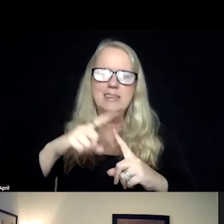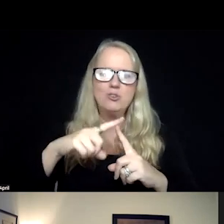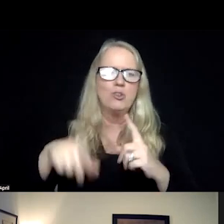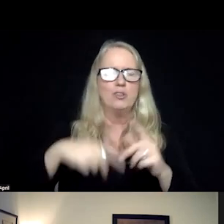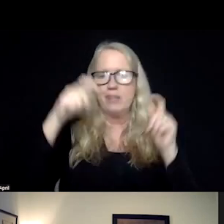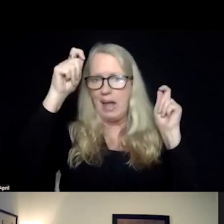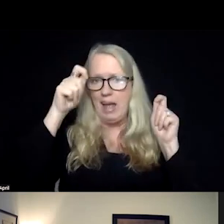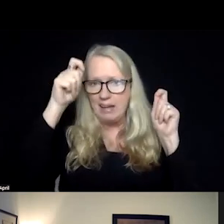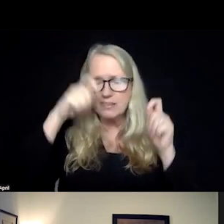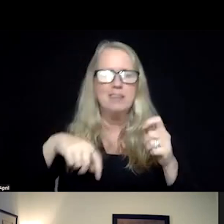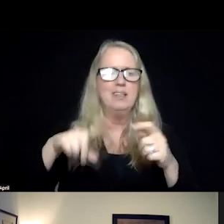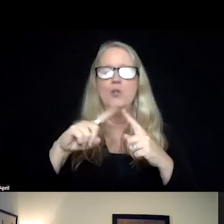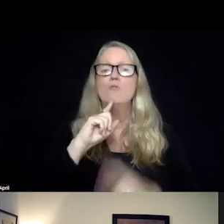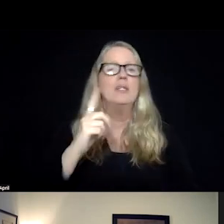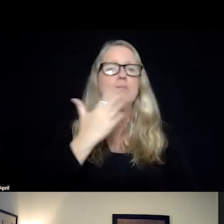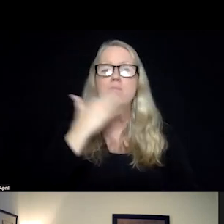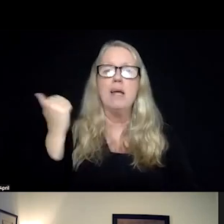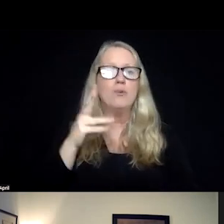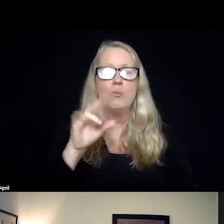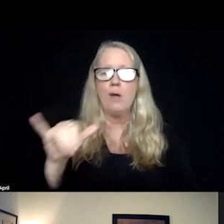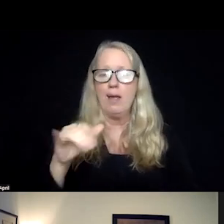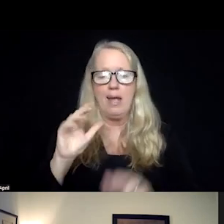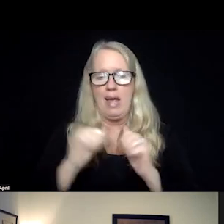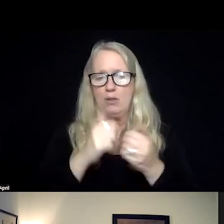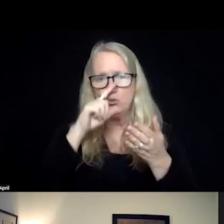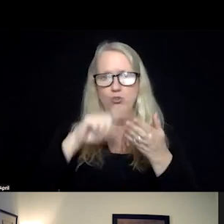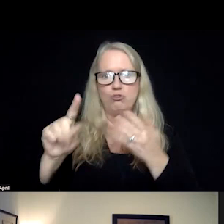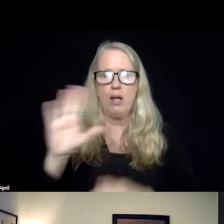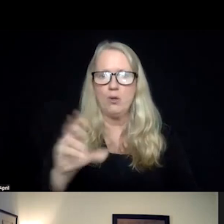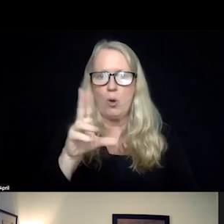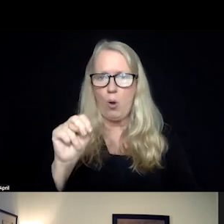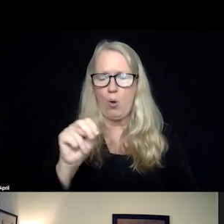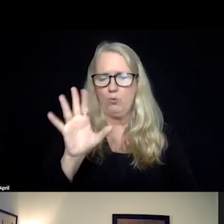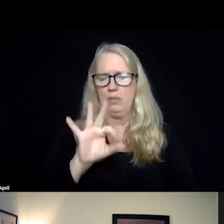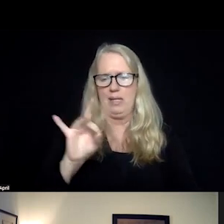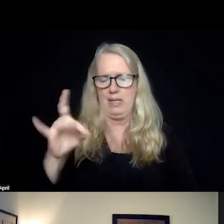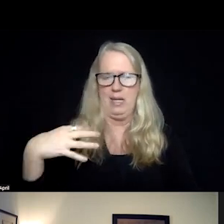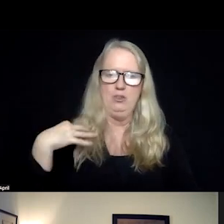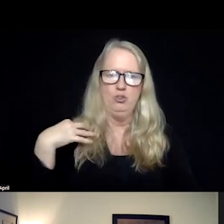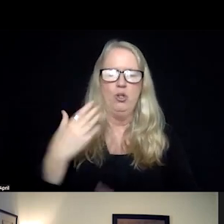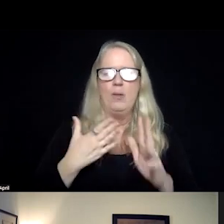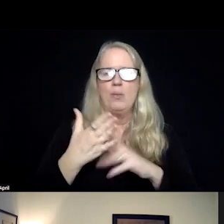THE BETTER WAY TO GET YOUR OWN SHIRT THROUGH THE STORE IS SIGN UP FOR